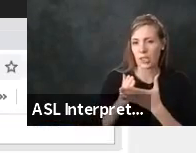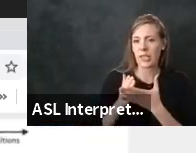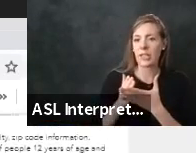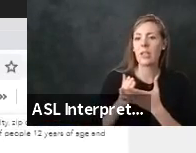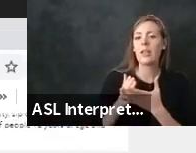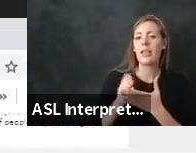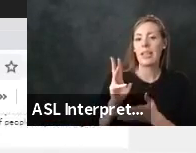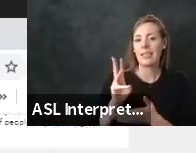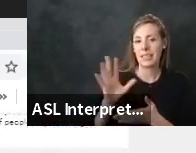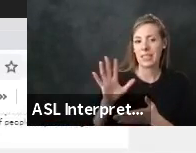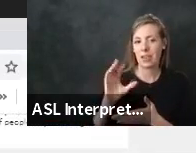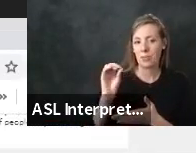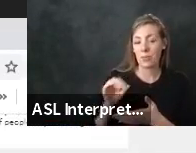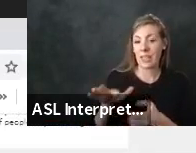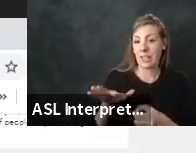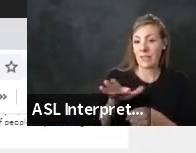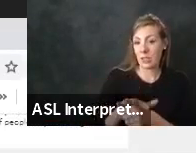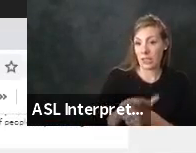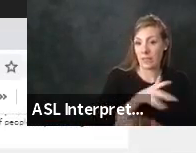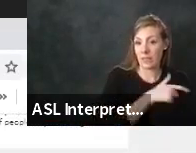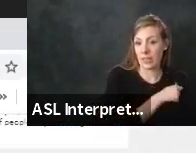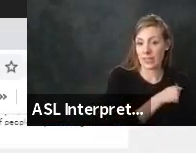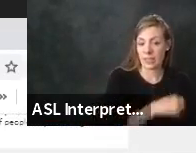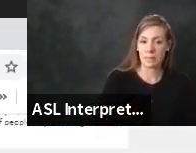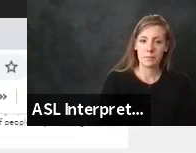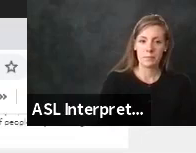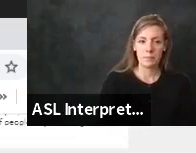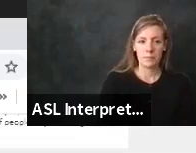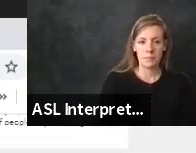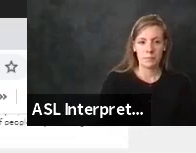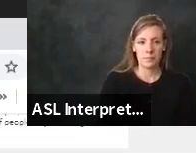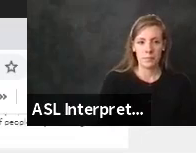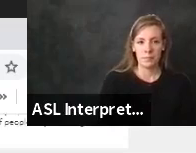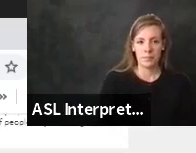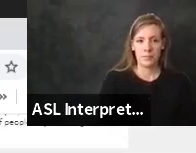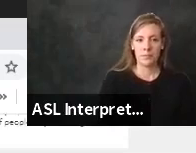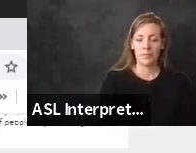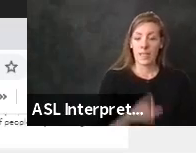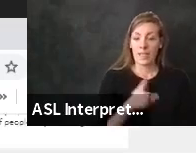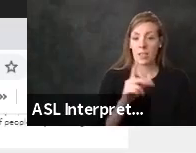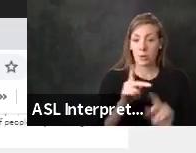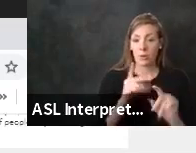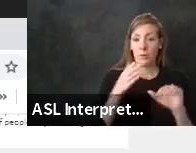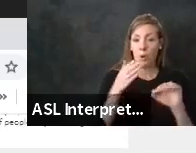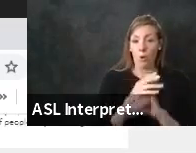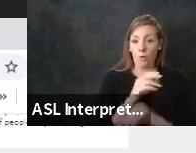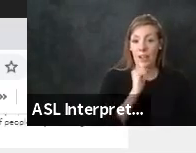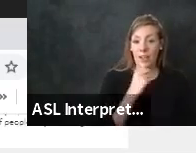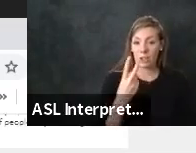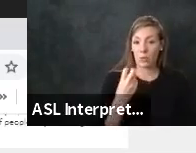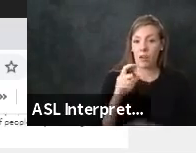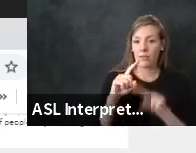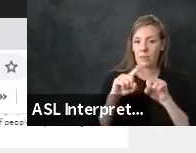This chart shows a proportion of residence twelve plus vaccinated by Zip code.